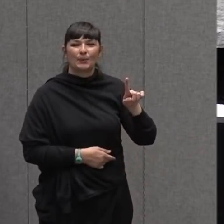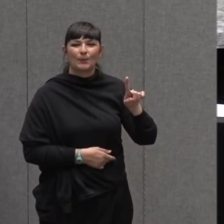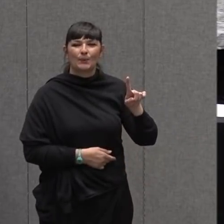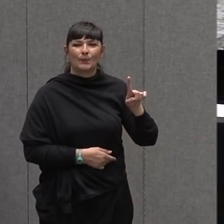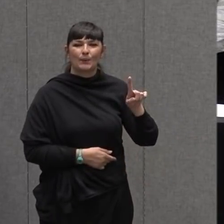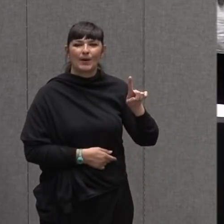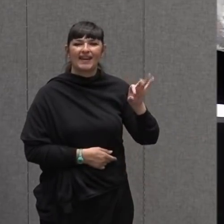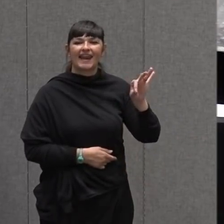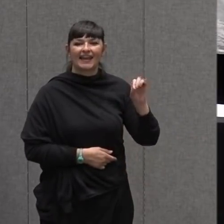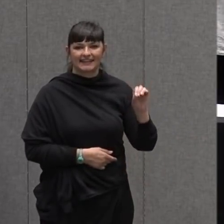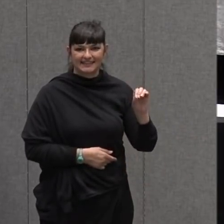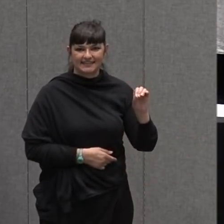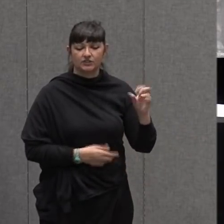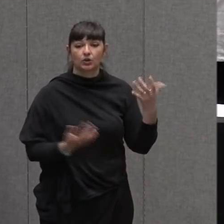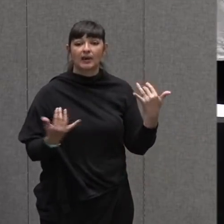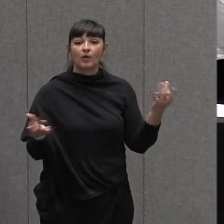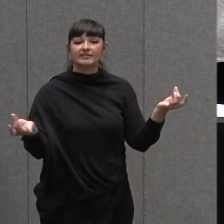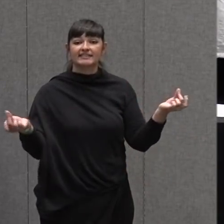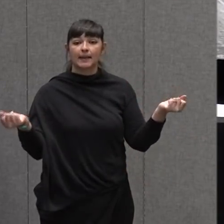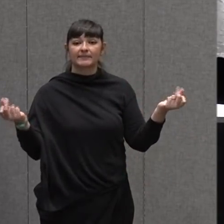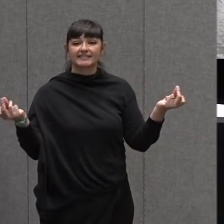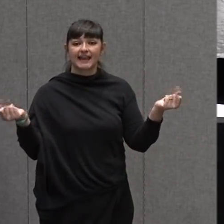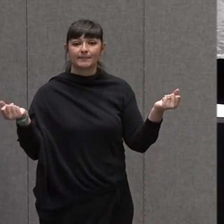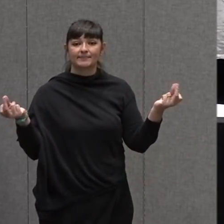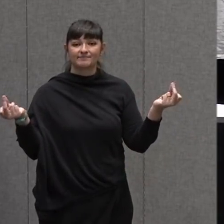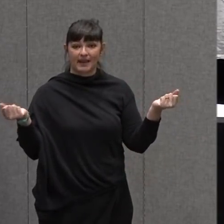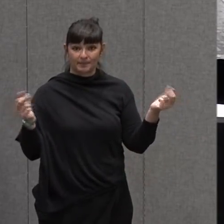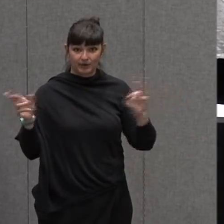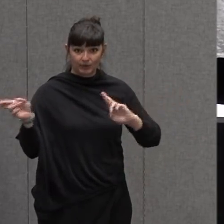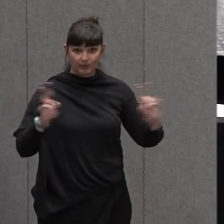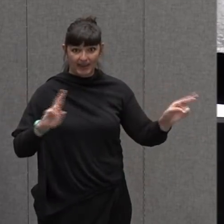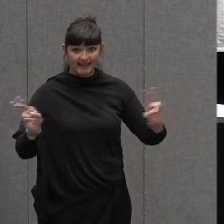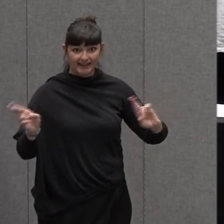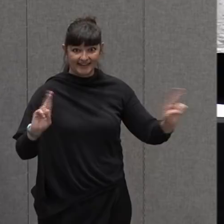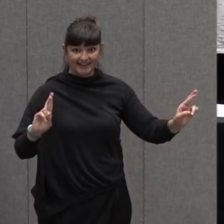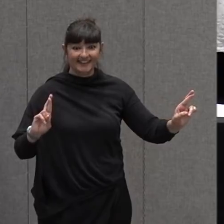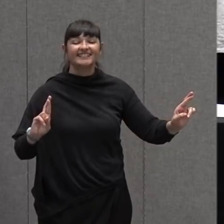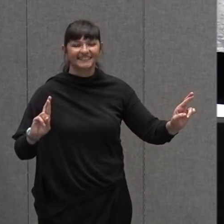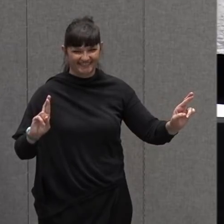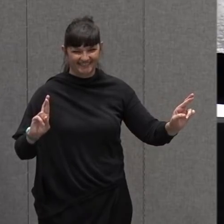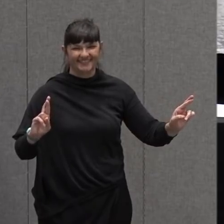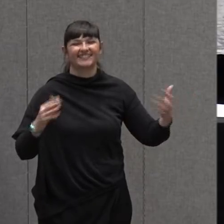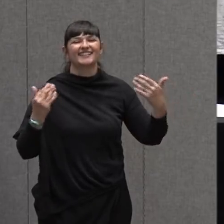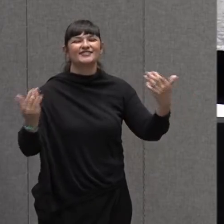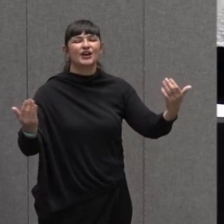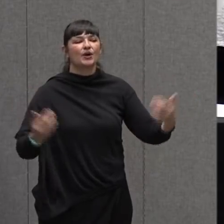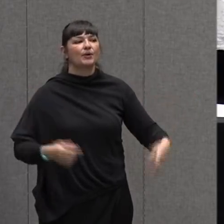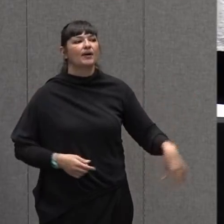Okay? So are you ready to begin? I know you are, let's go. So 190,